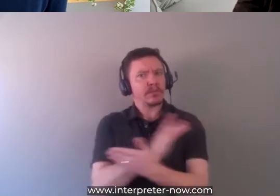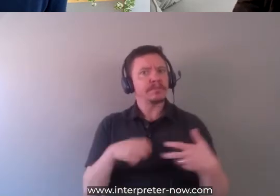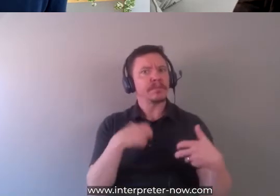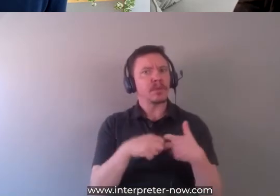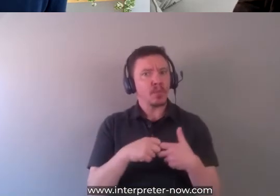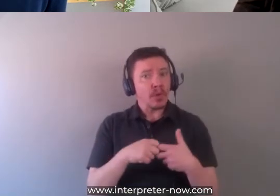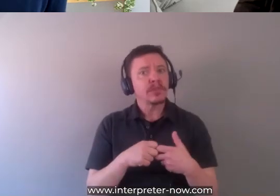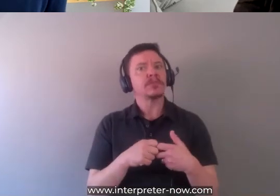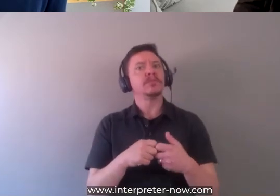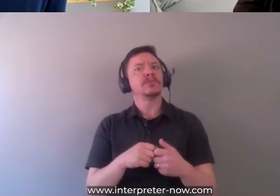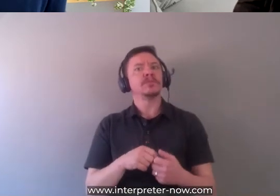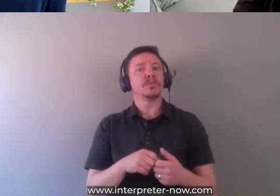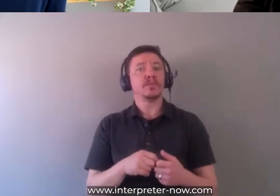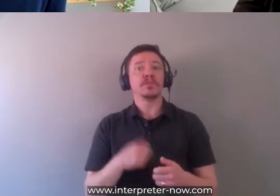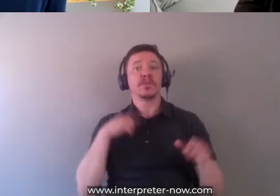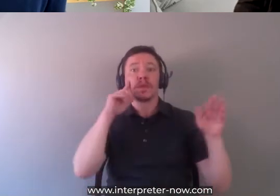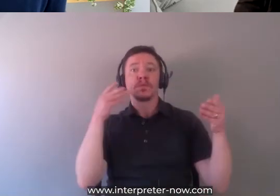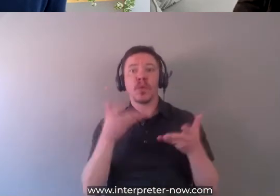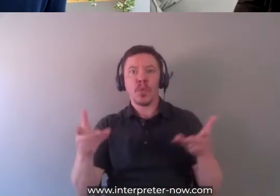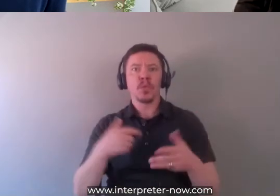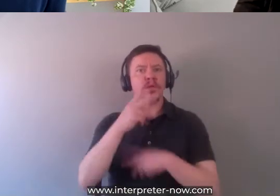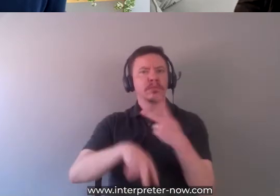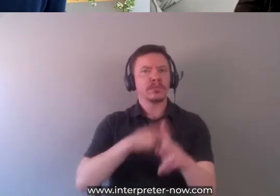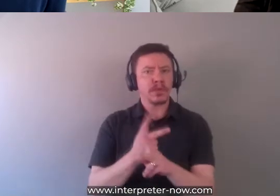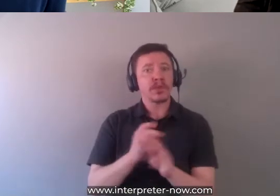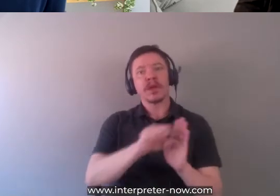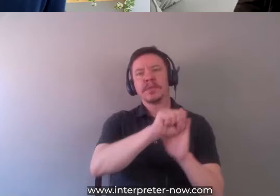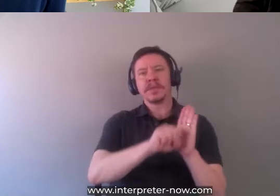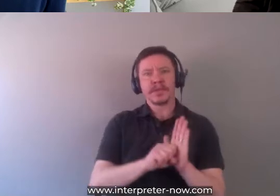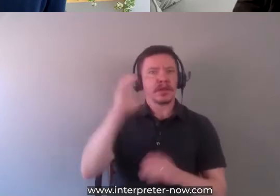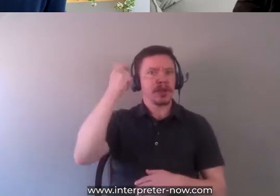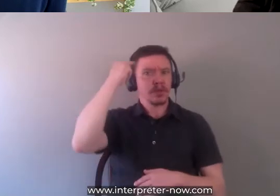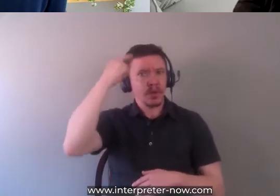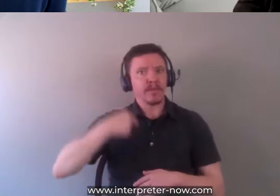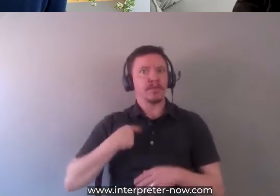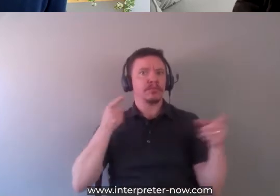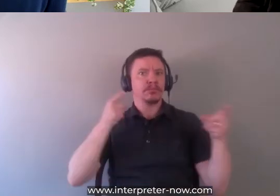forms of state and interpersonal violence that harm marginalized people, and in particular,